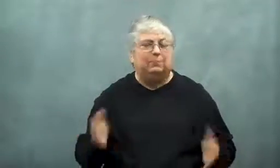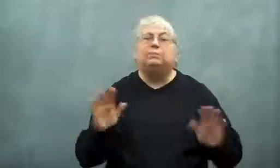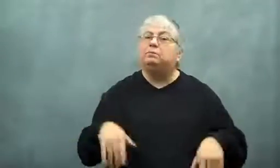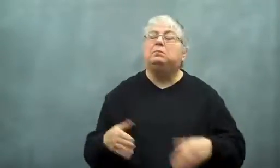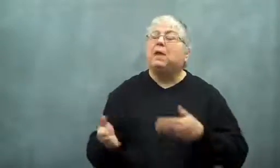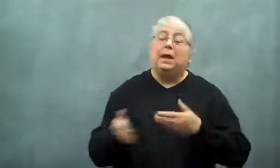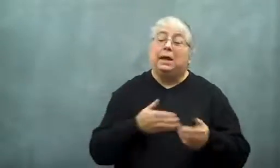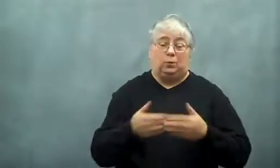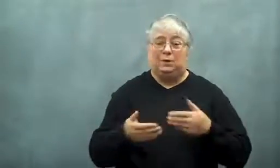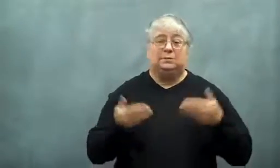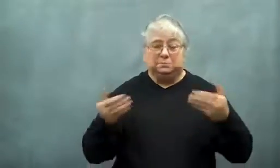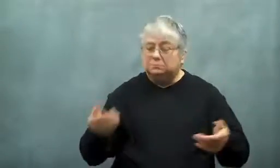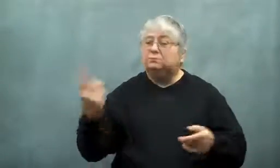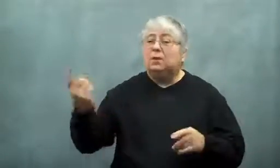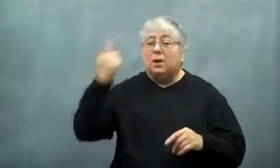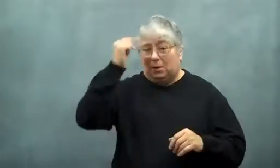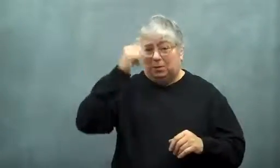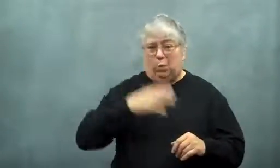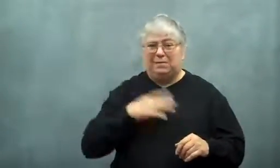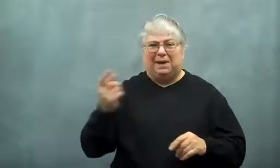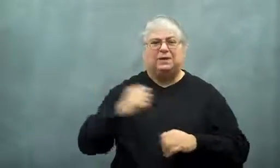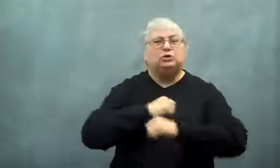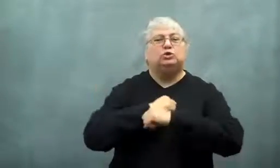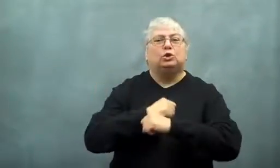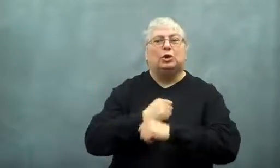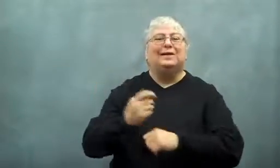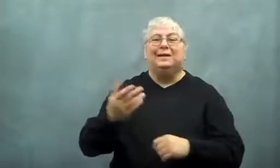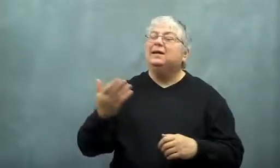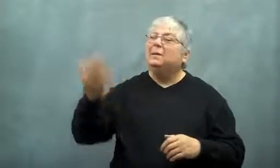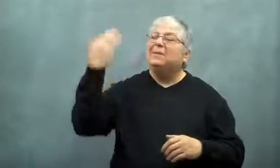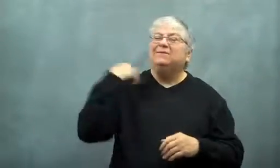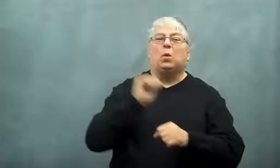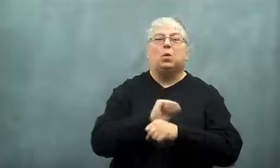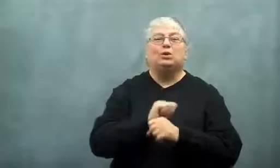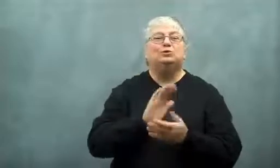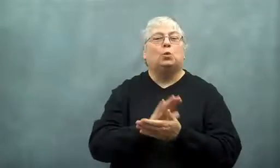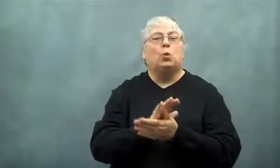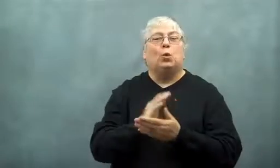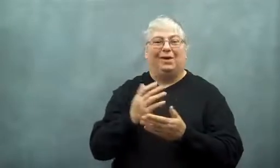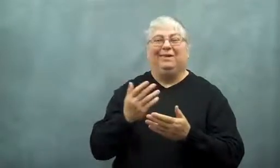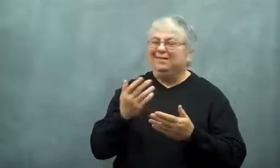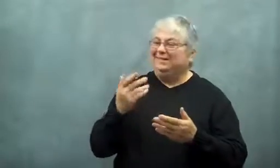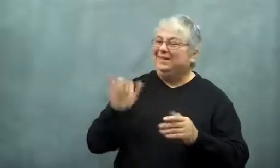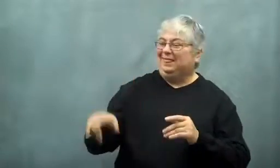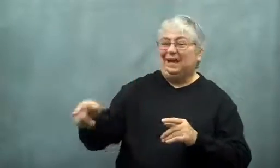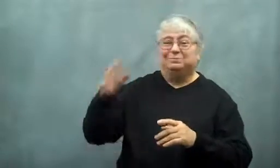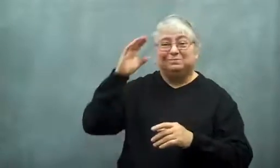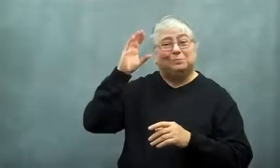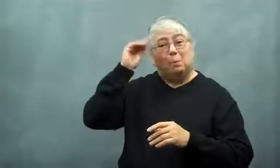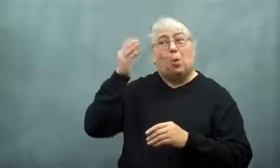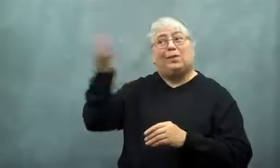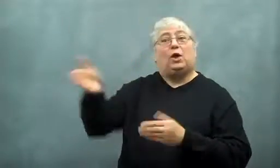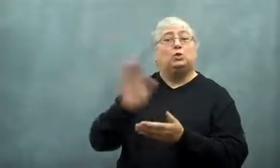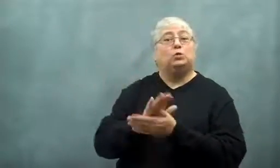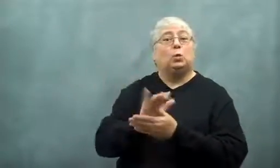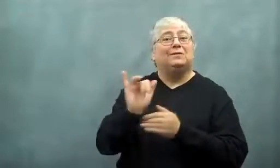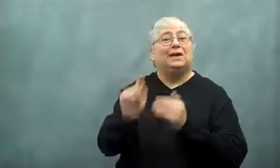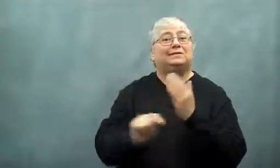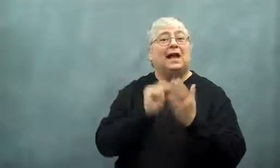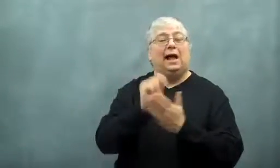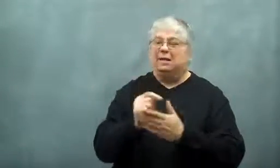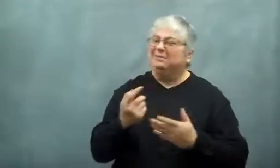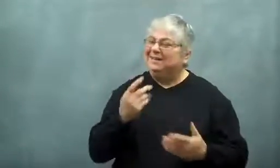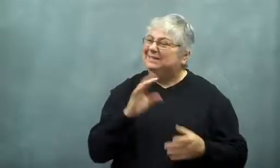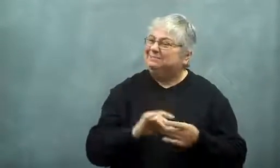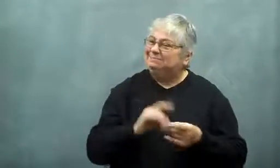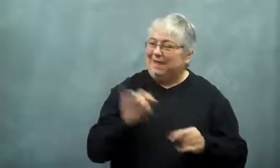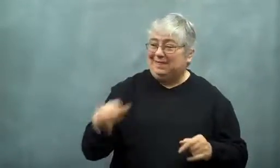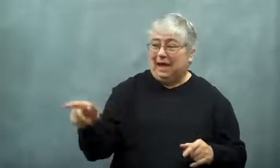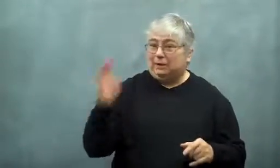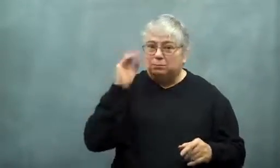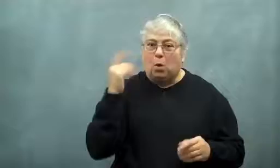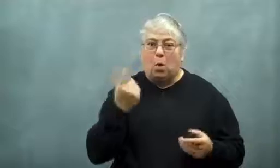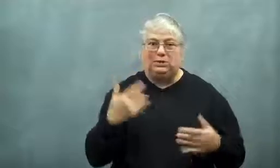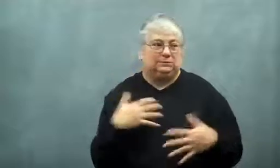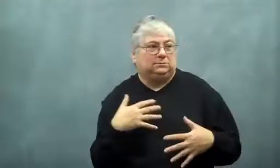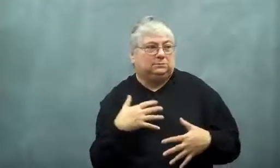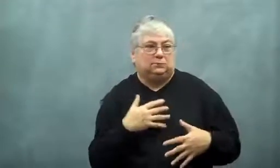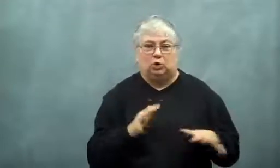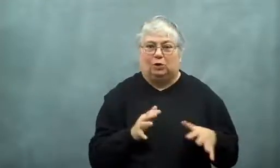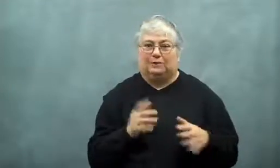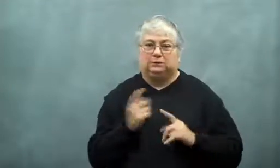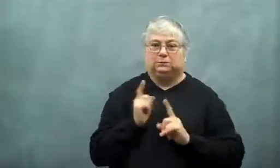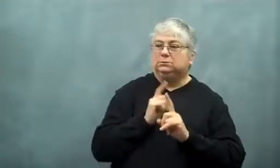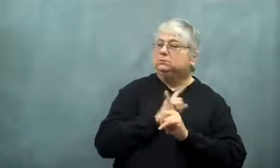A person in security at a school he went to